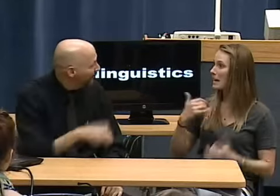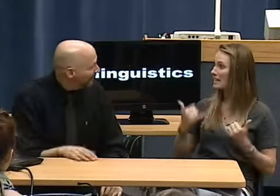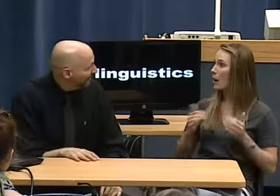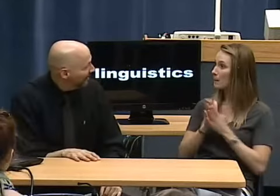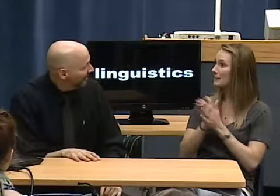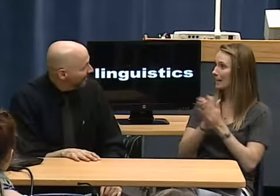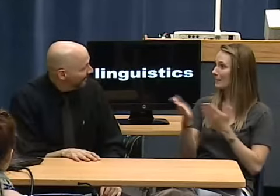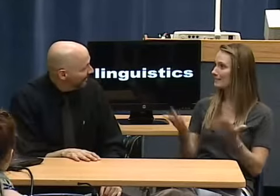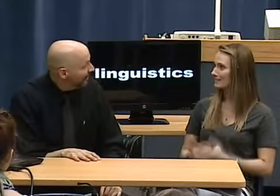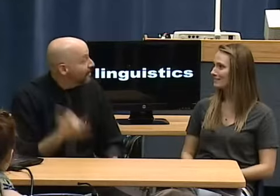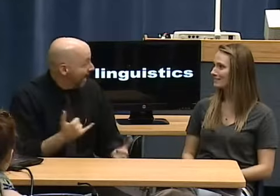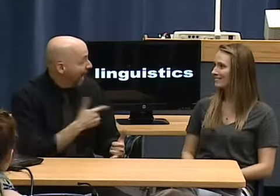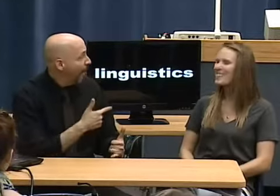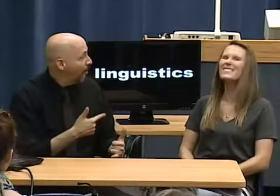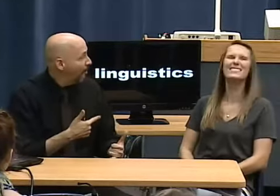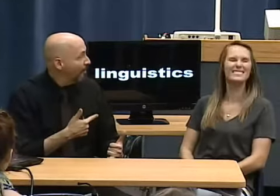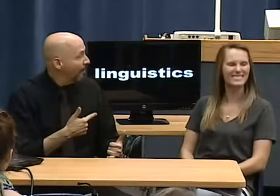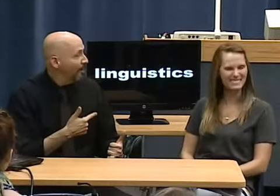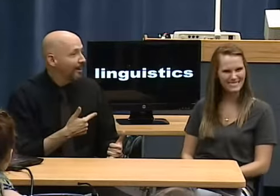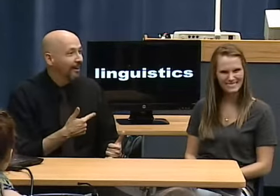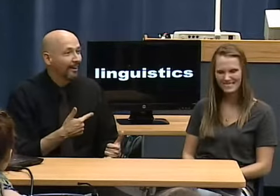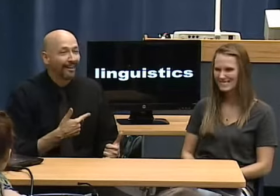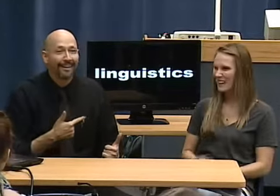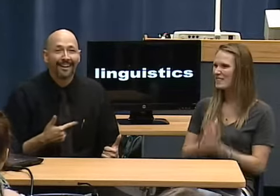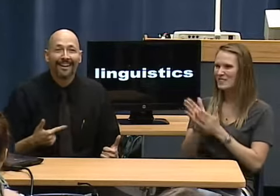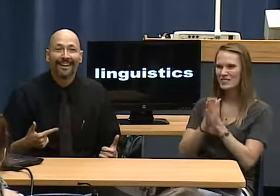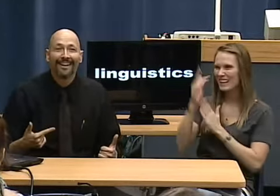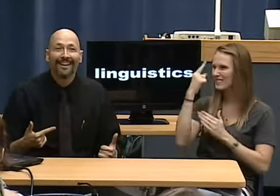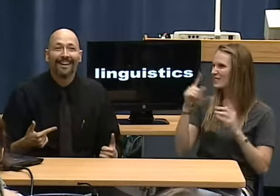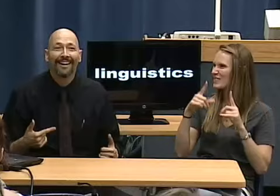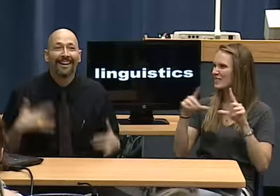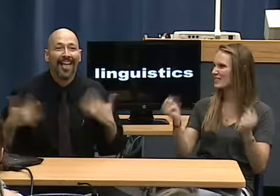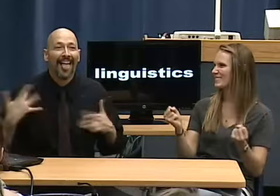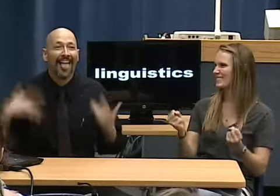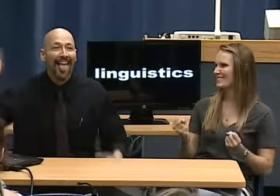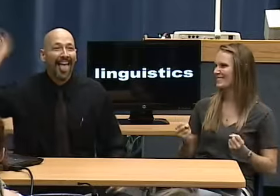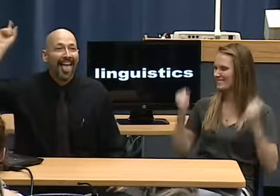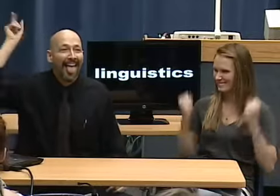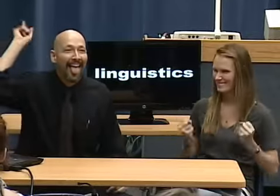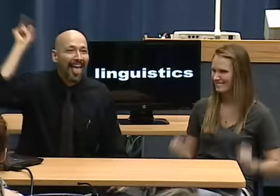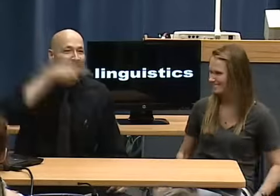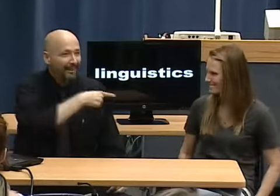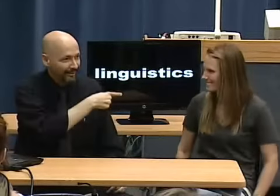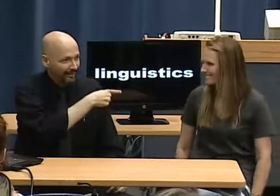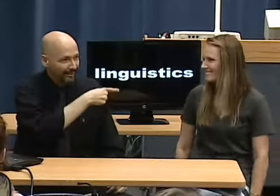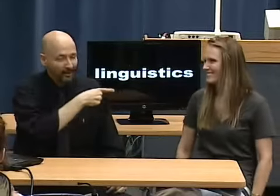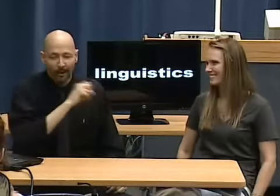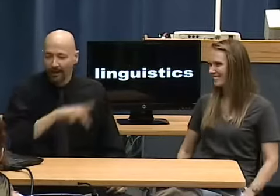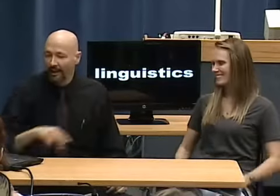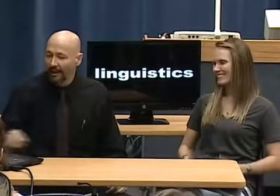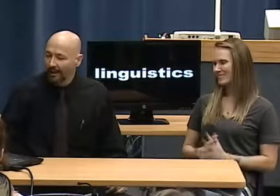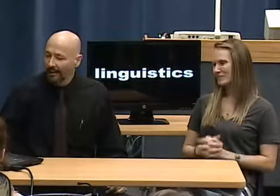Now I'm excited. Now you are? I'm excited for linguistics! She's excited! Tail wagging. OK.